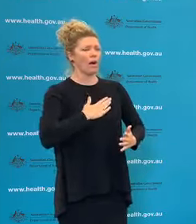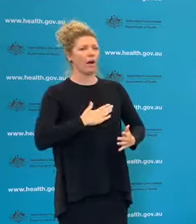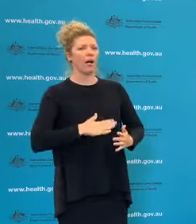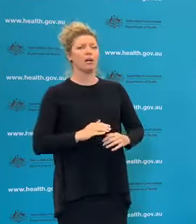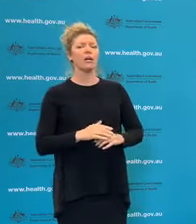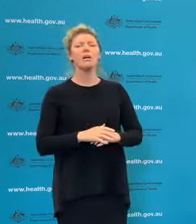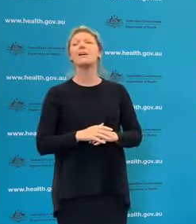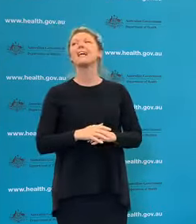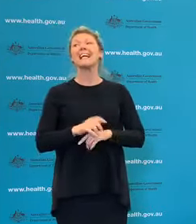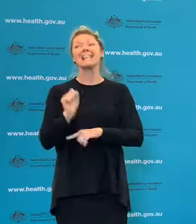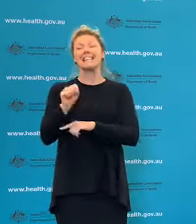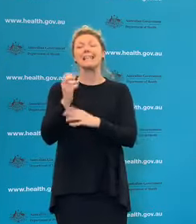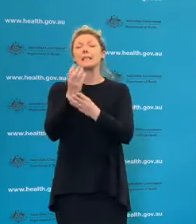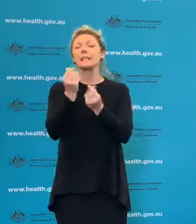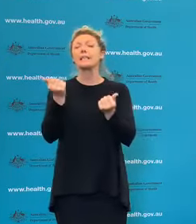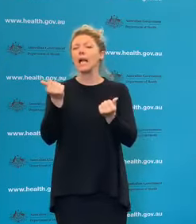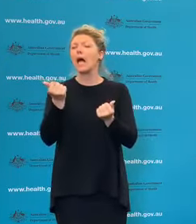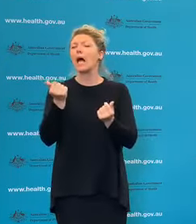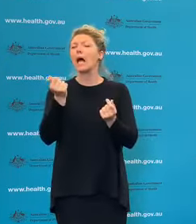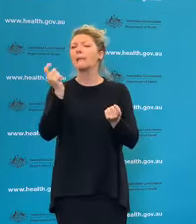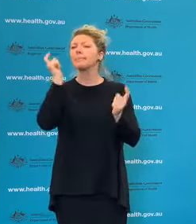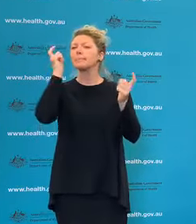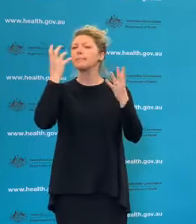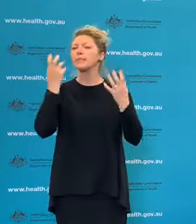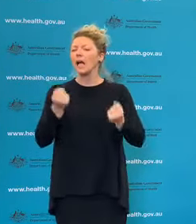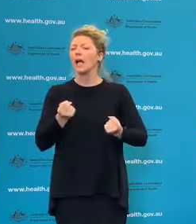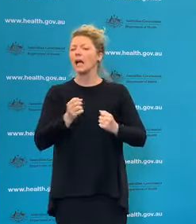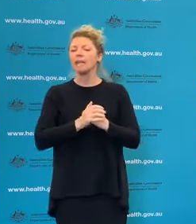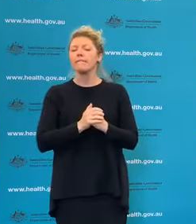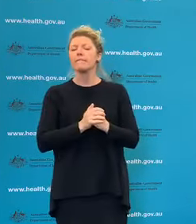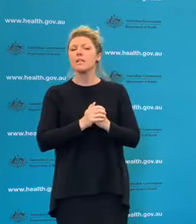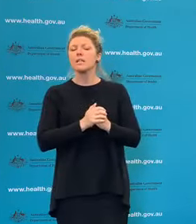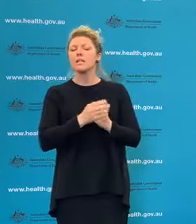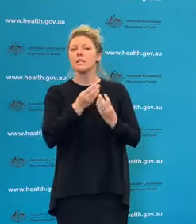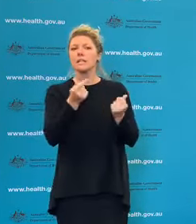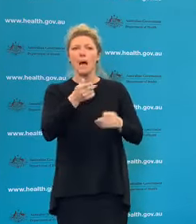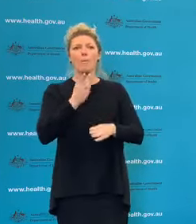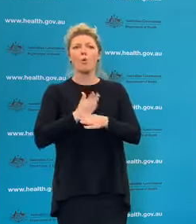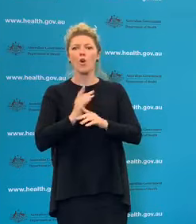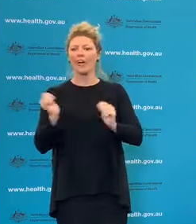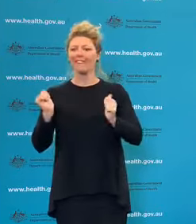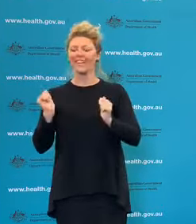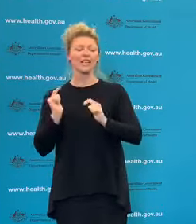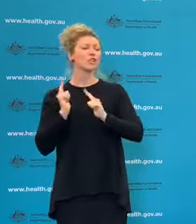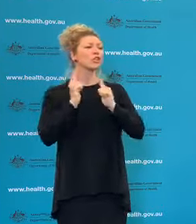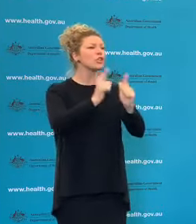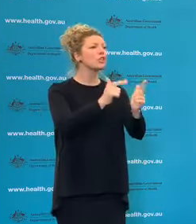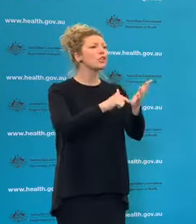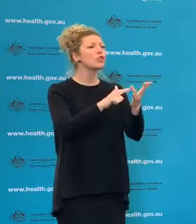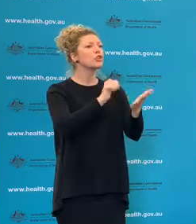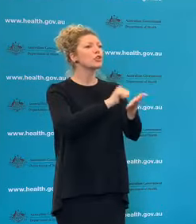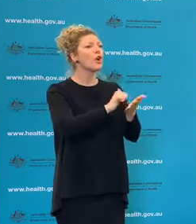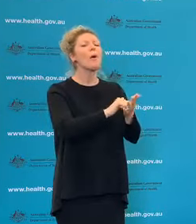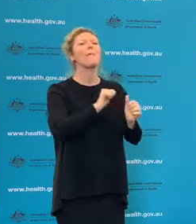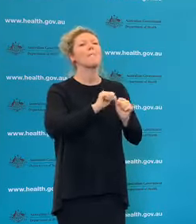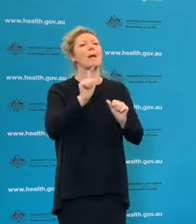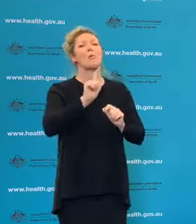and so the employers are providing often some advice to their health professionals, to consider going straight home from work,